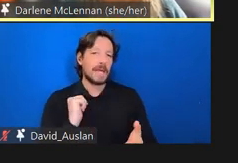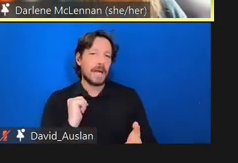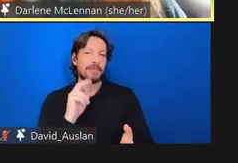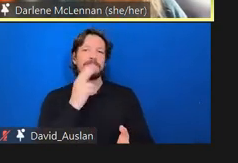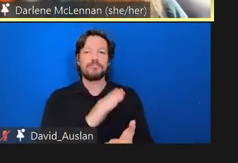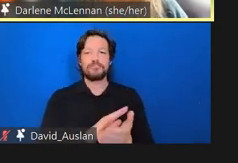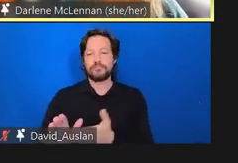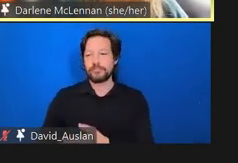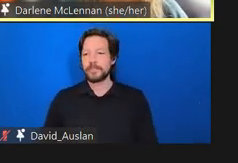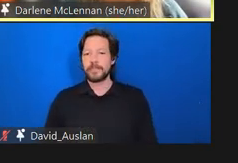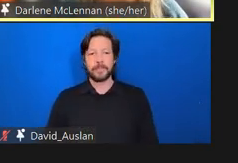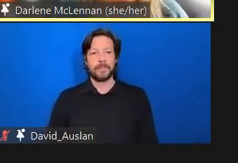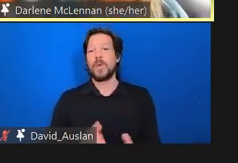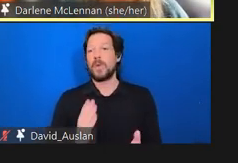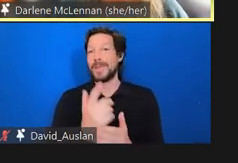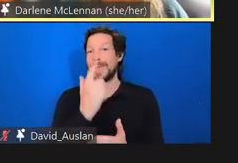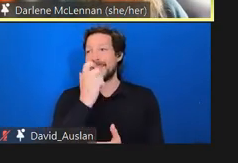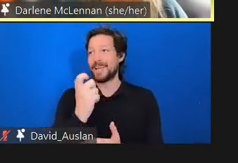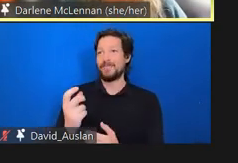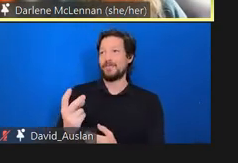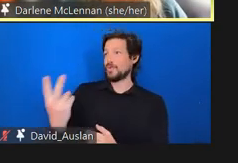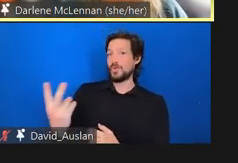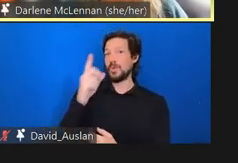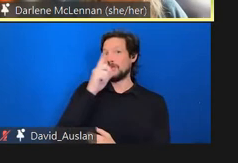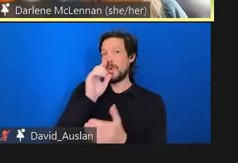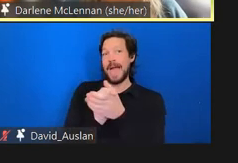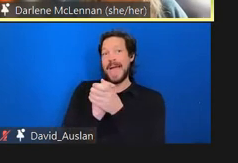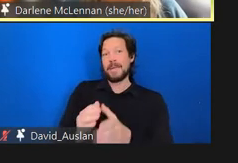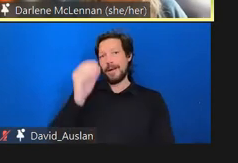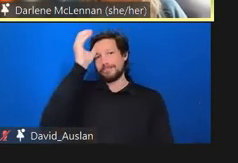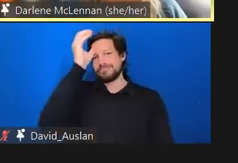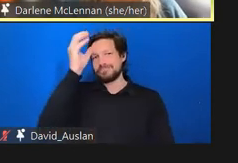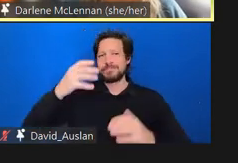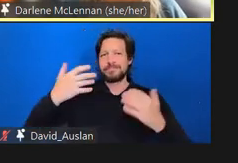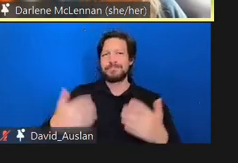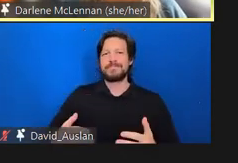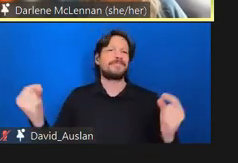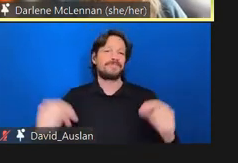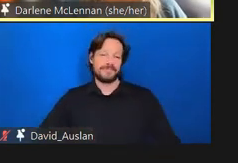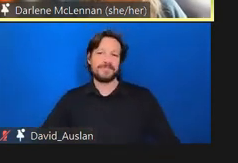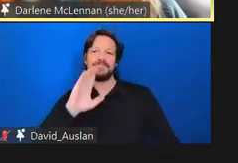We're very fortunate to have two experts and very knowledgeable individuals present to us today.